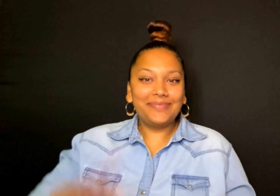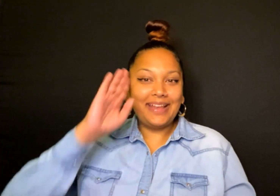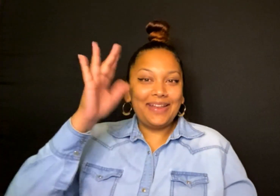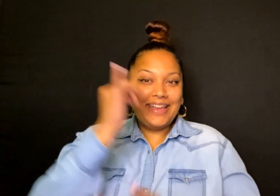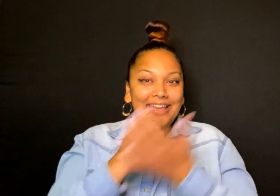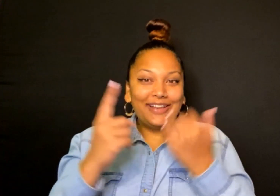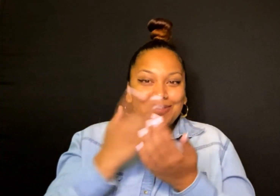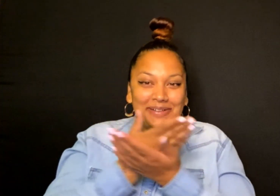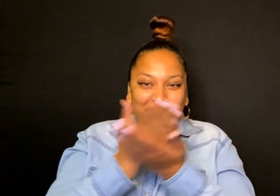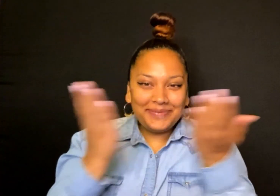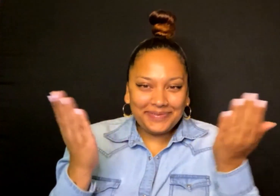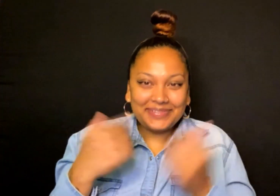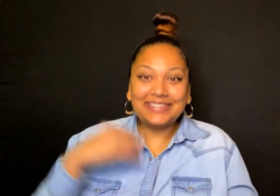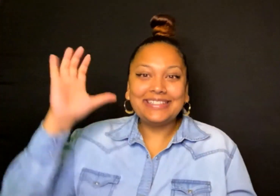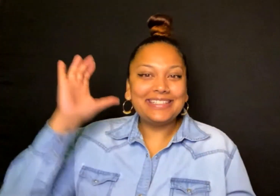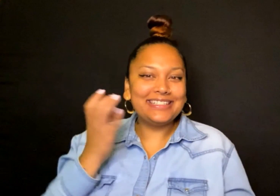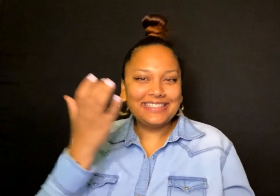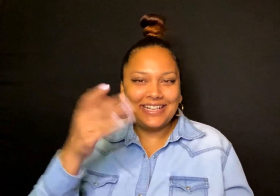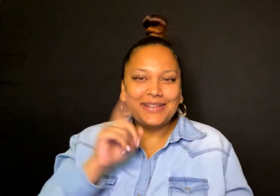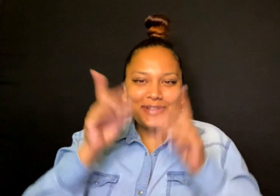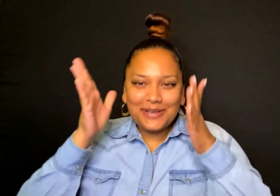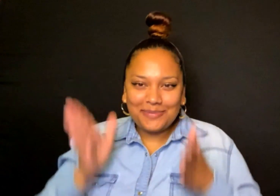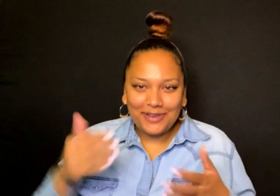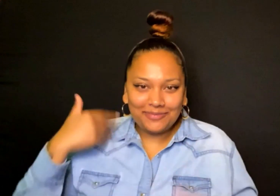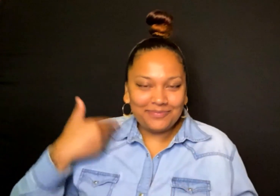Hello everyone I'm Sign1News anchor Gaitrie Persaud